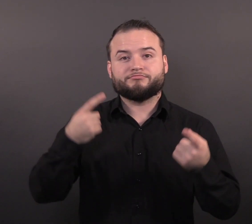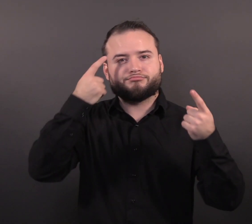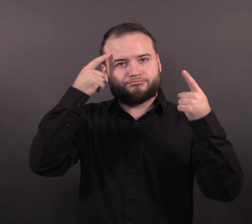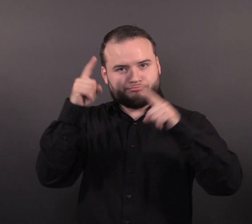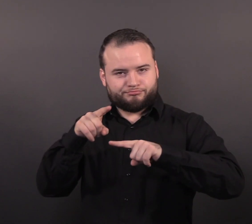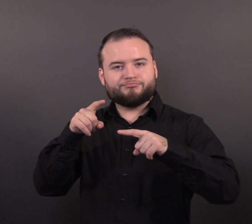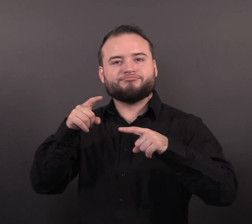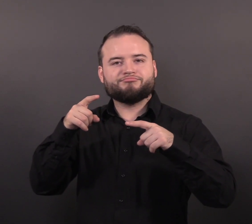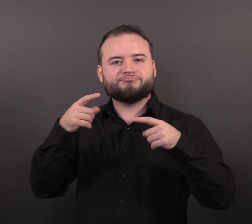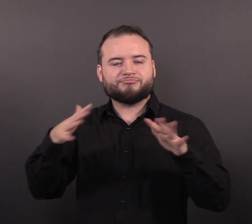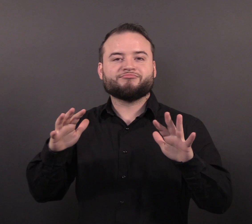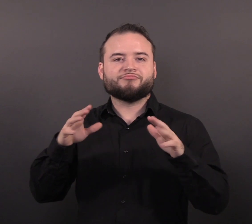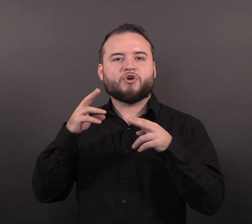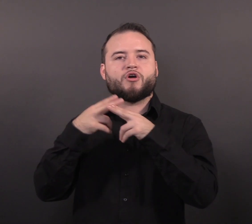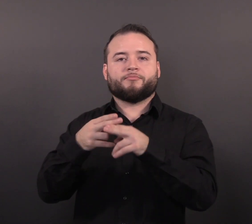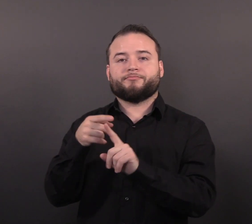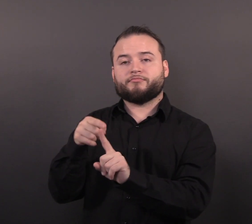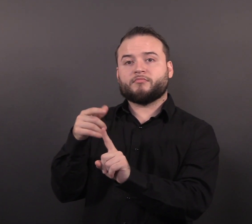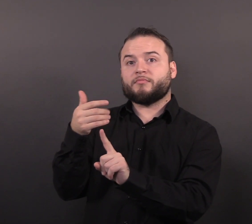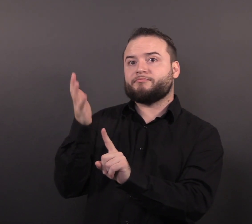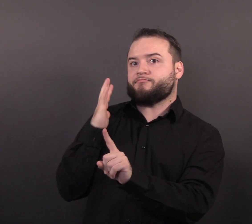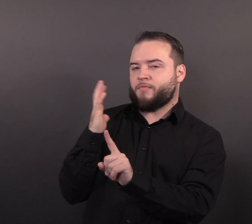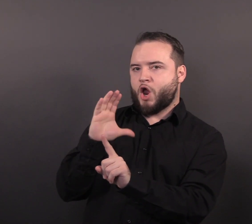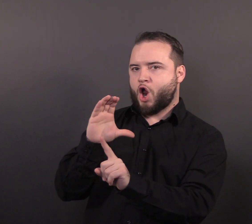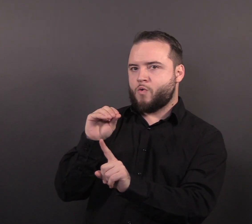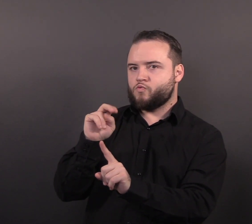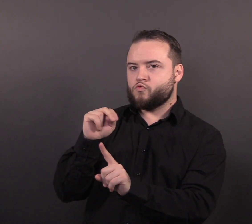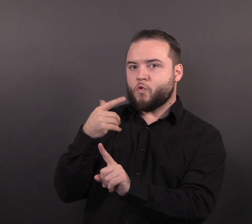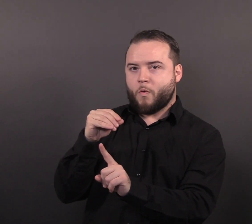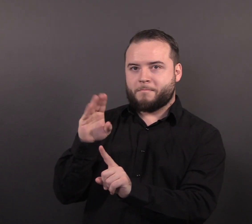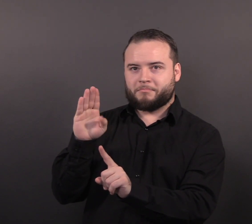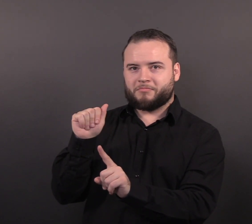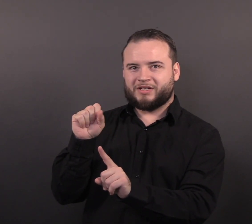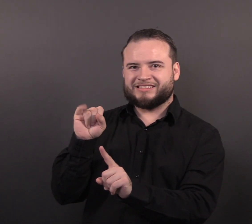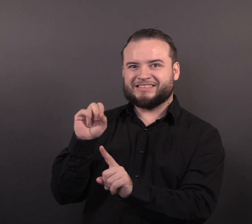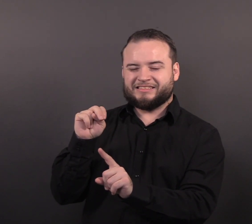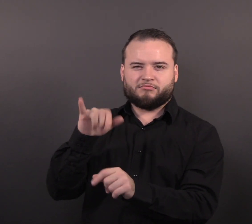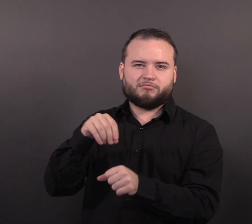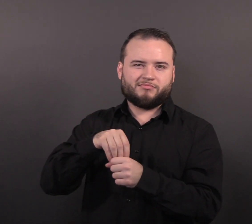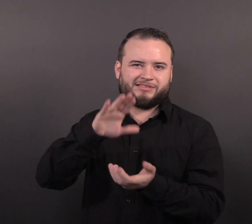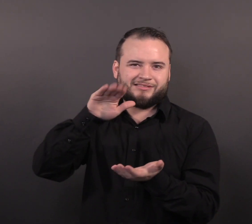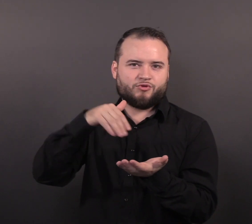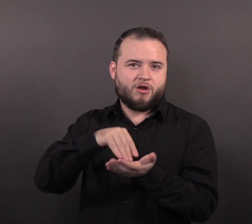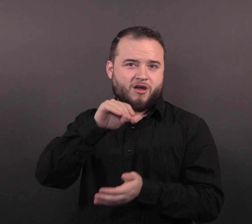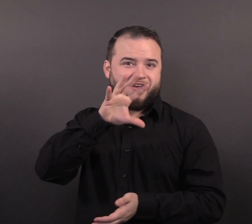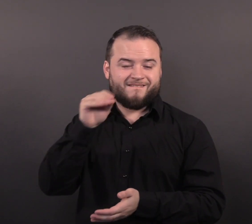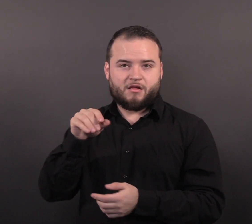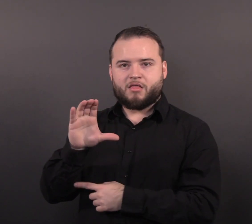Consensus was reached to refer to the former Congo Basin (Central African) clade